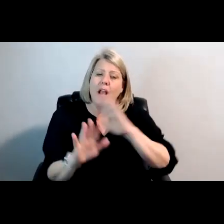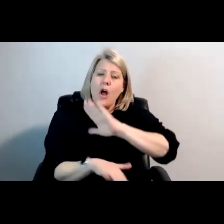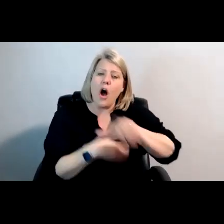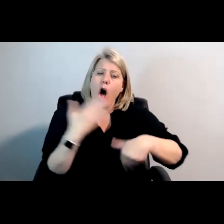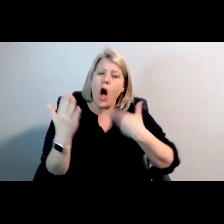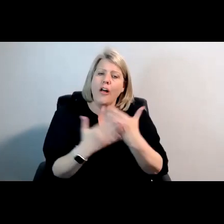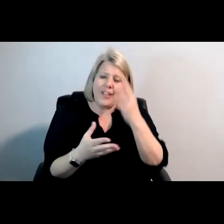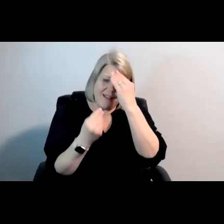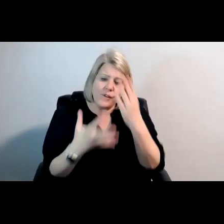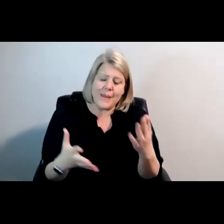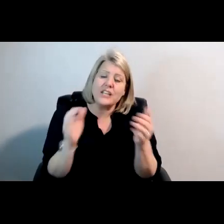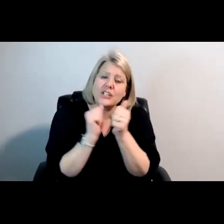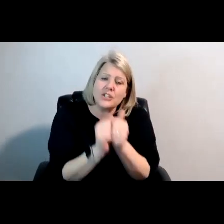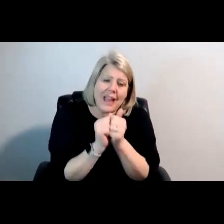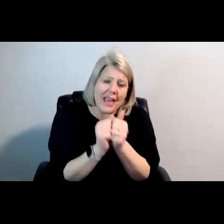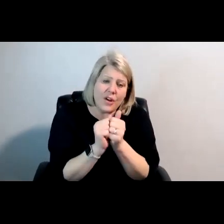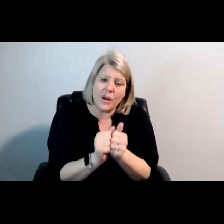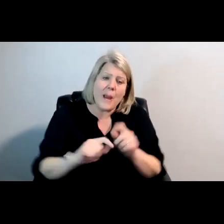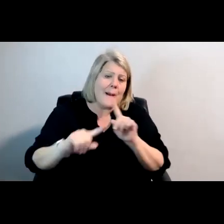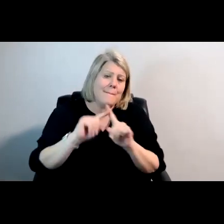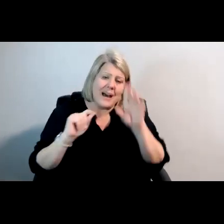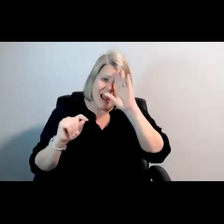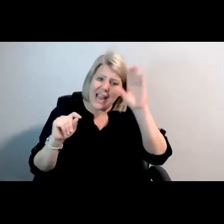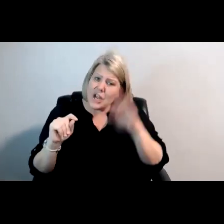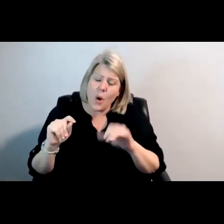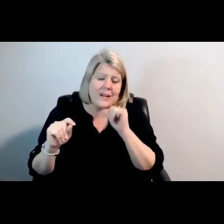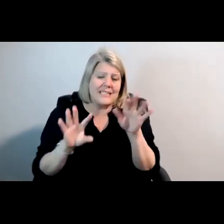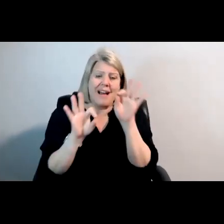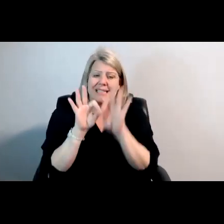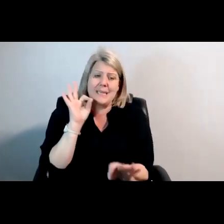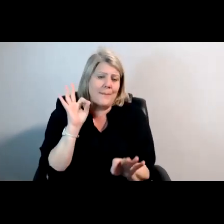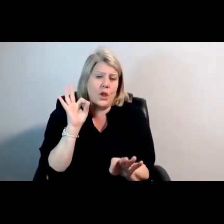but it's not as simple as the person just simply refusing.